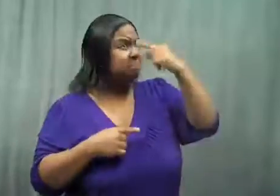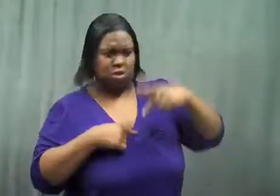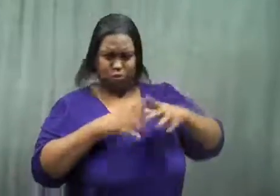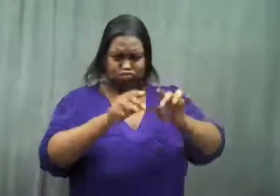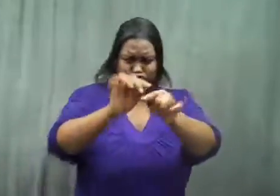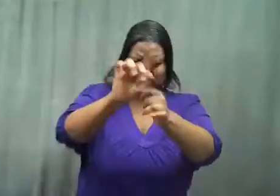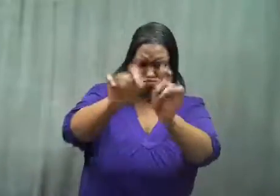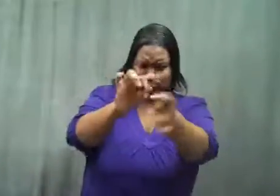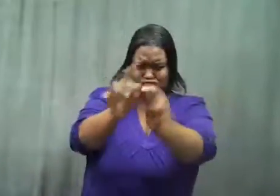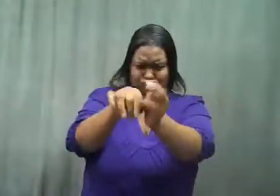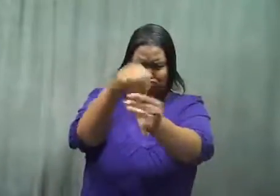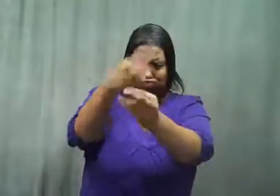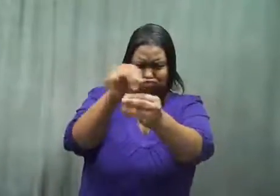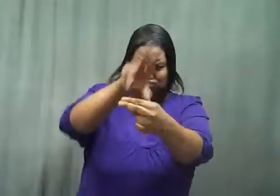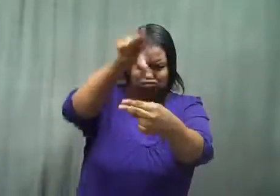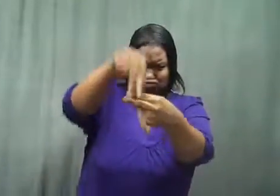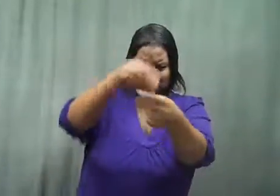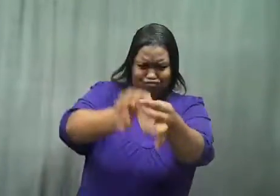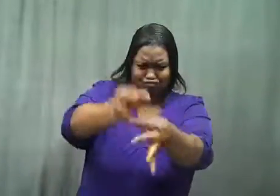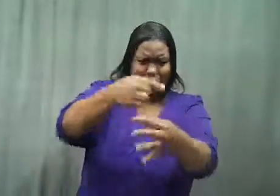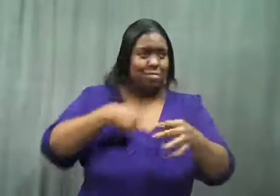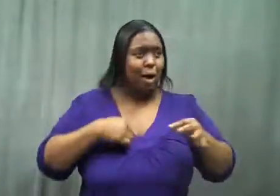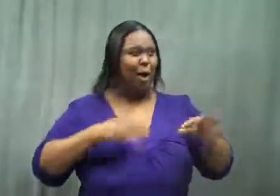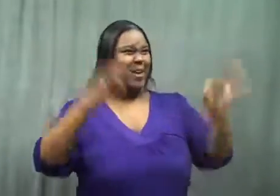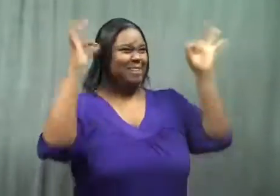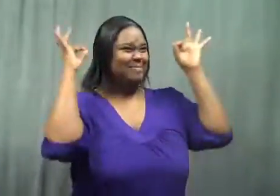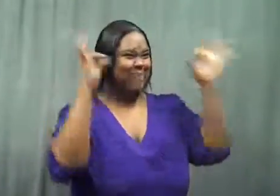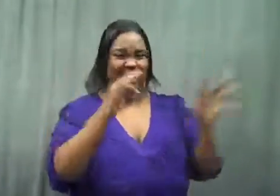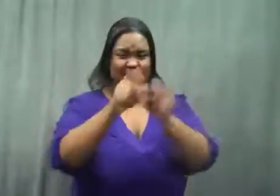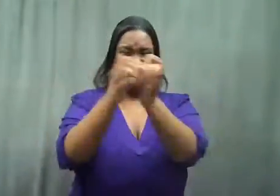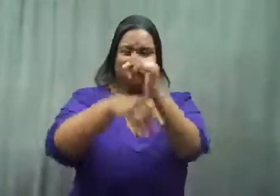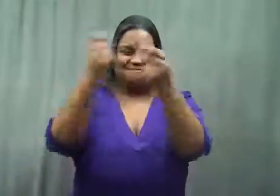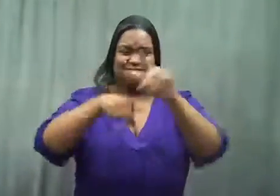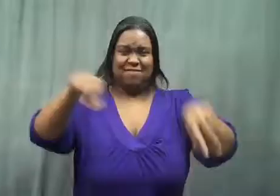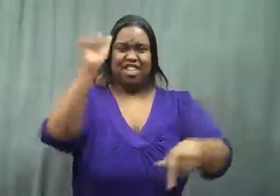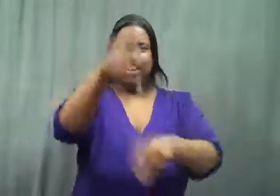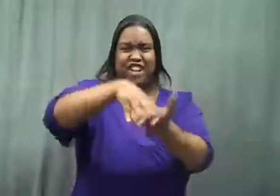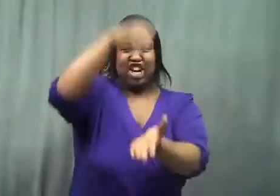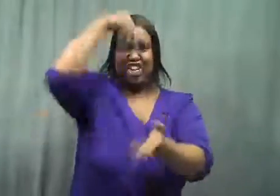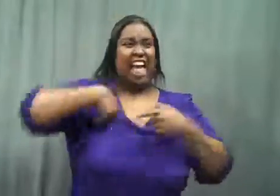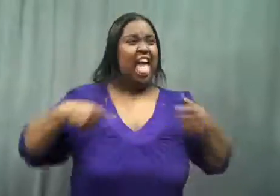I asked him to help, and he tied it up. It looked great. Then he undid it and told me to learn.